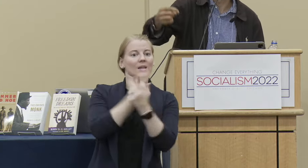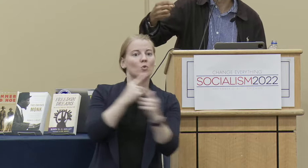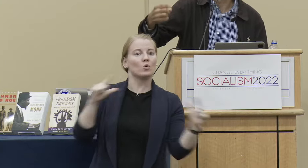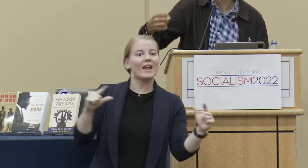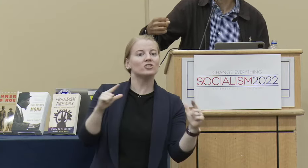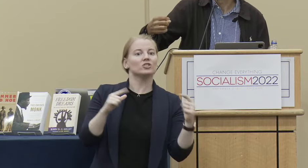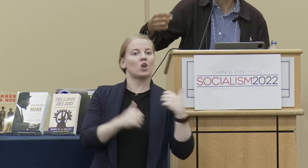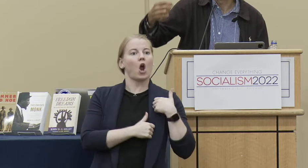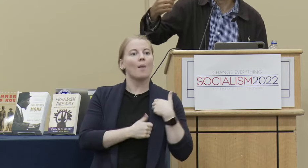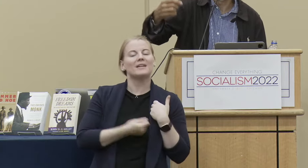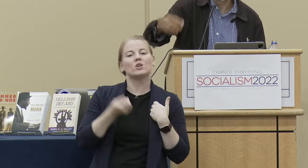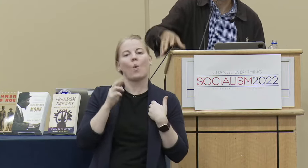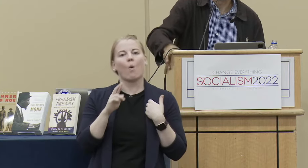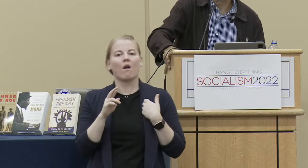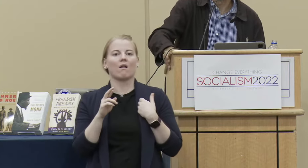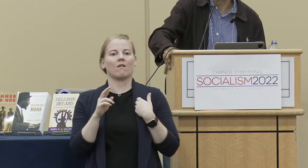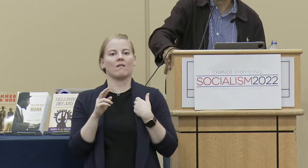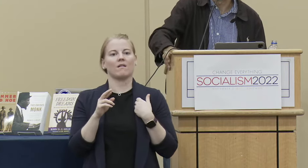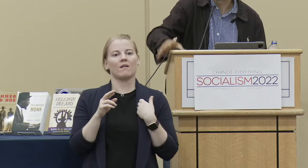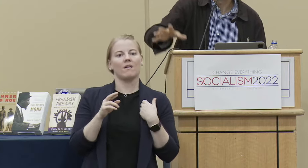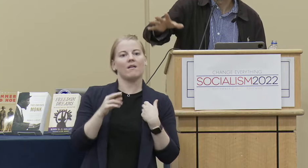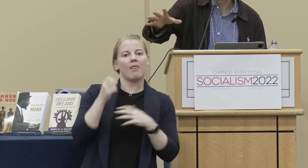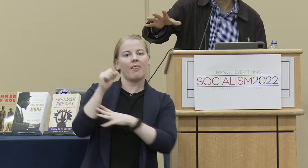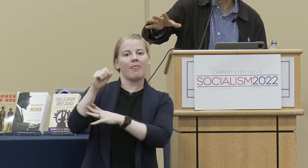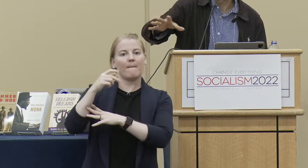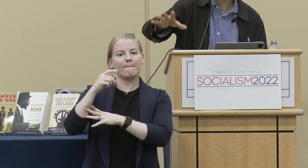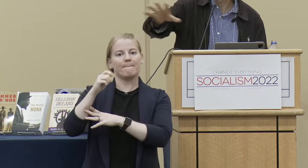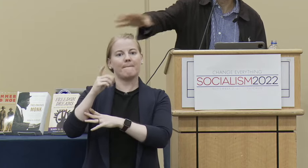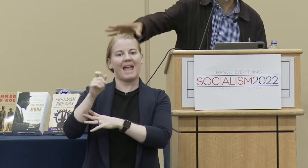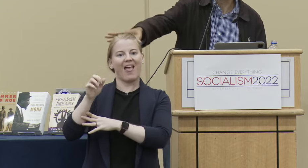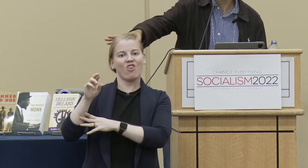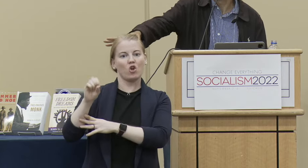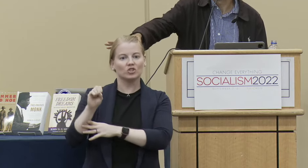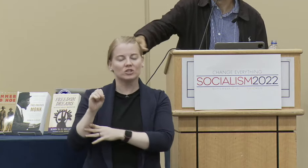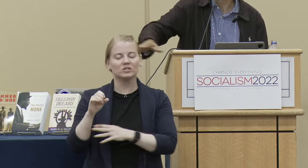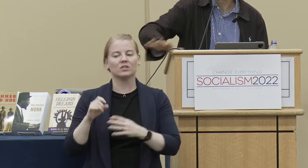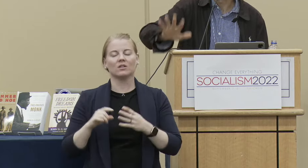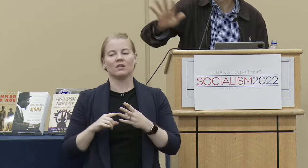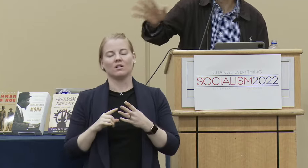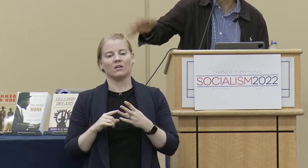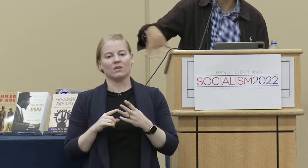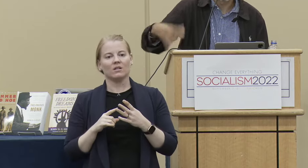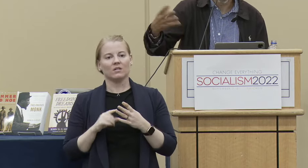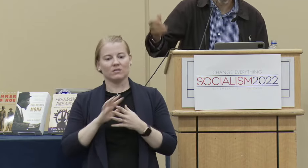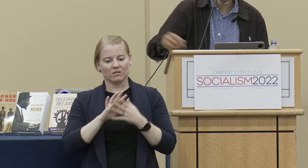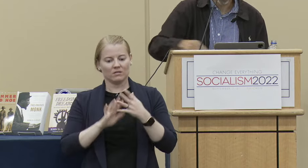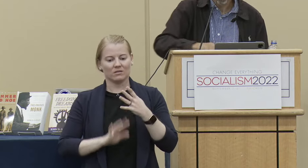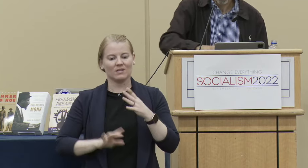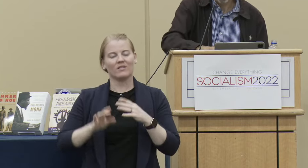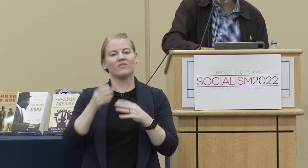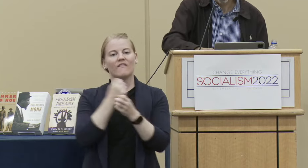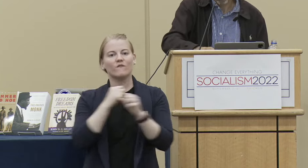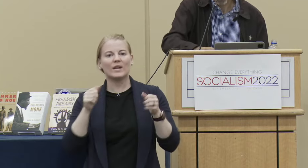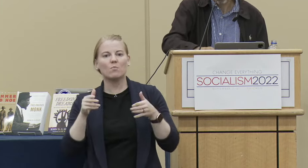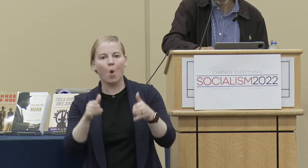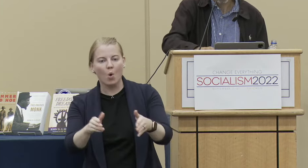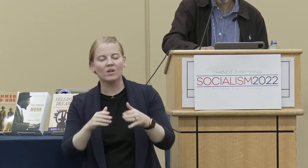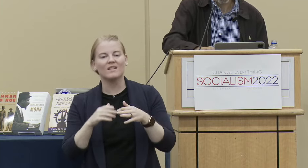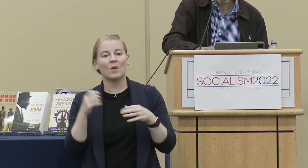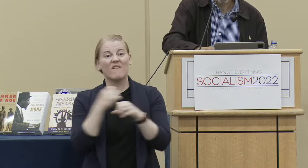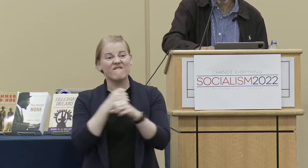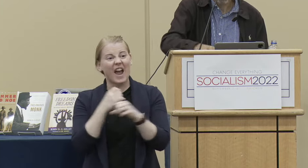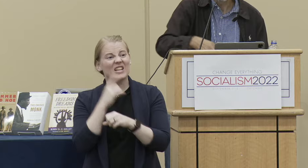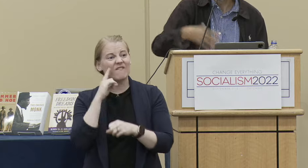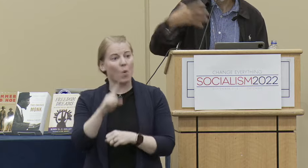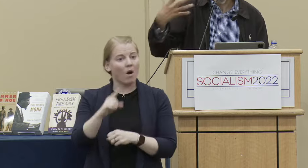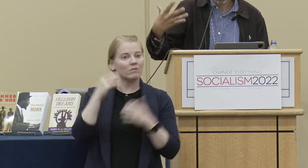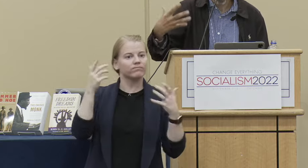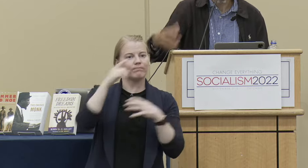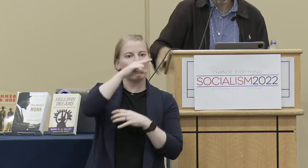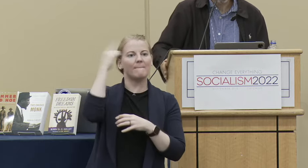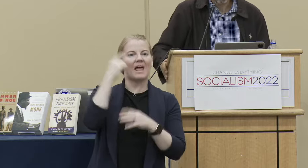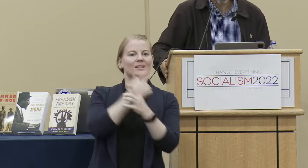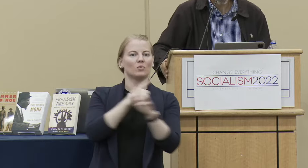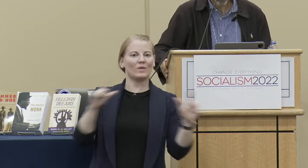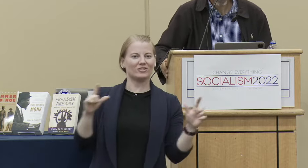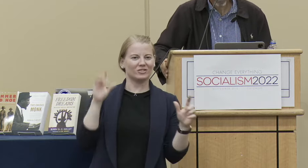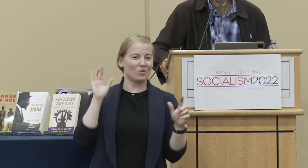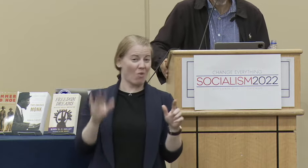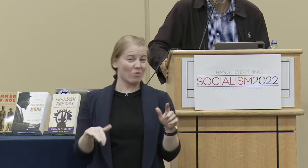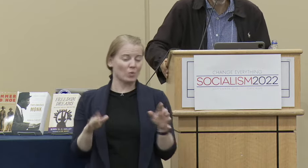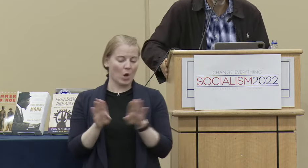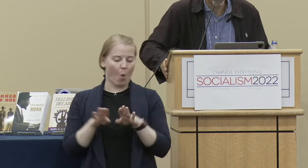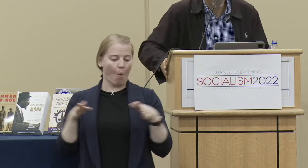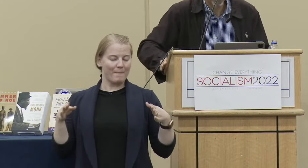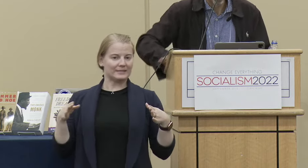supporting the Black Liberation Army , or the Panthers,